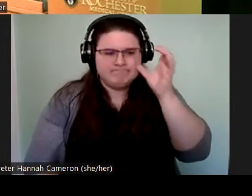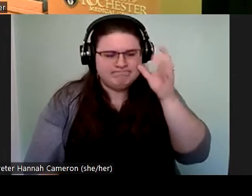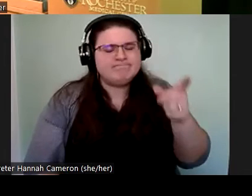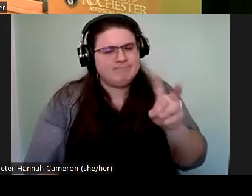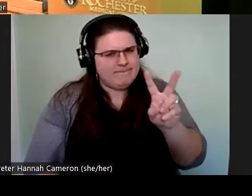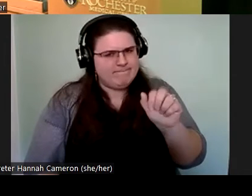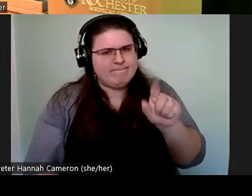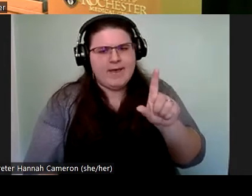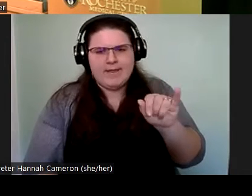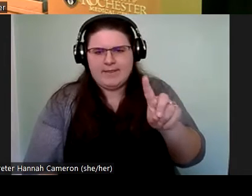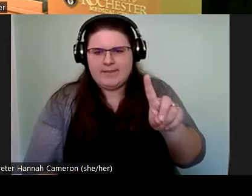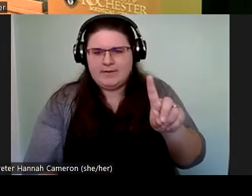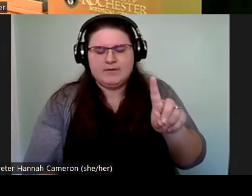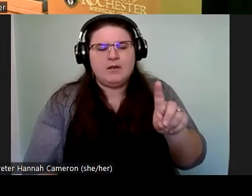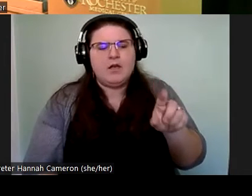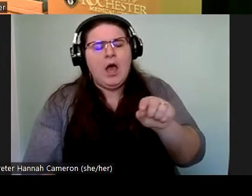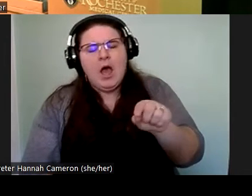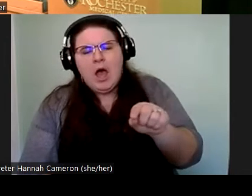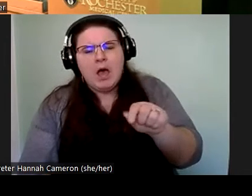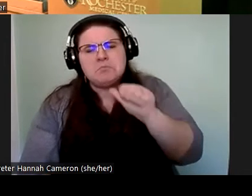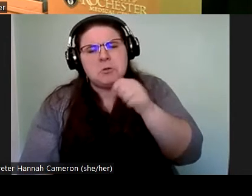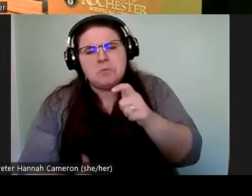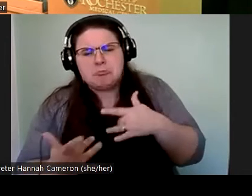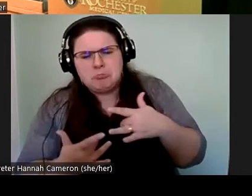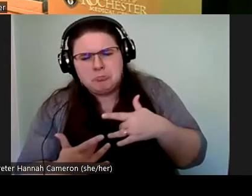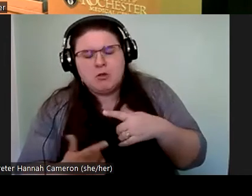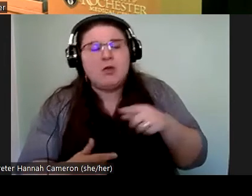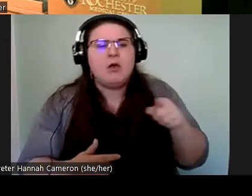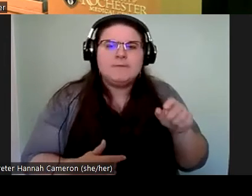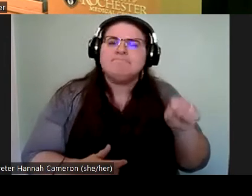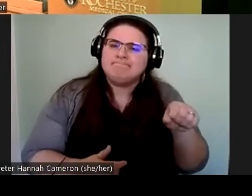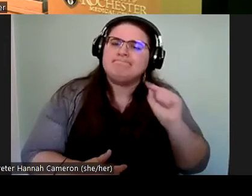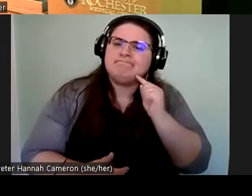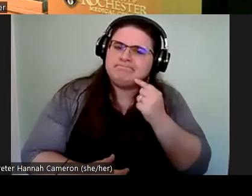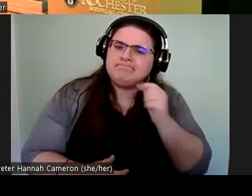or this one you don't have to worry about so much but really engaging with them um honest and caring